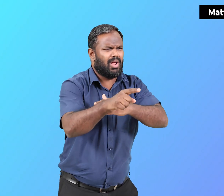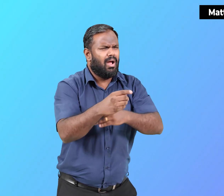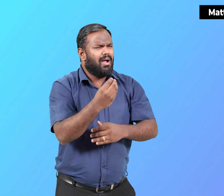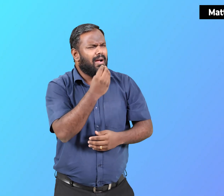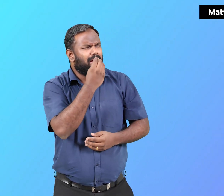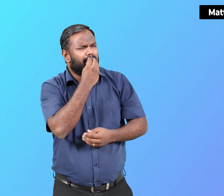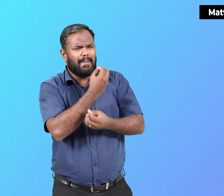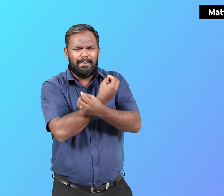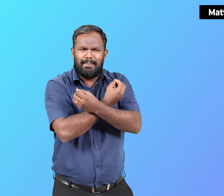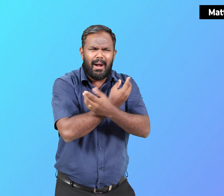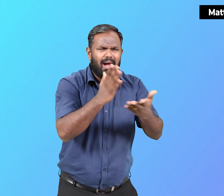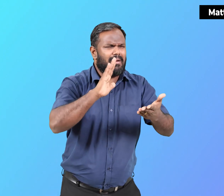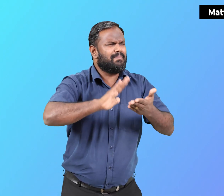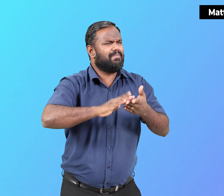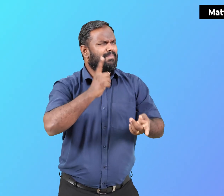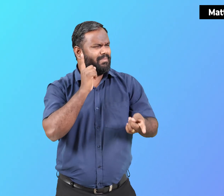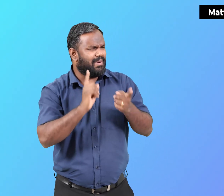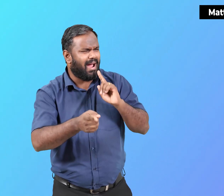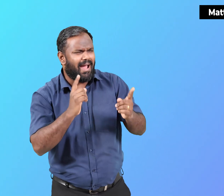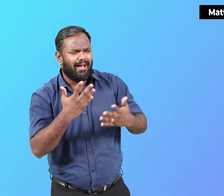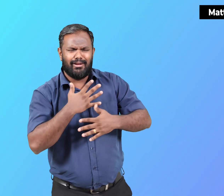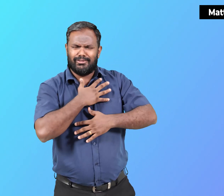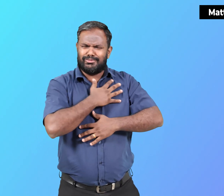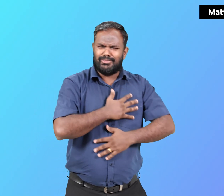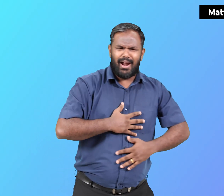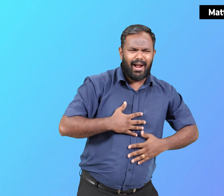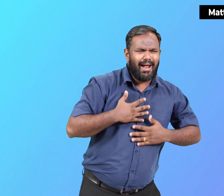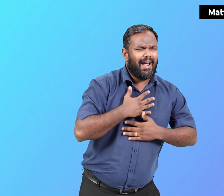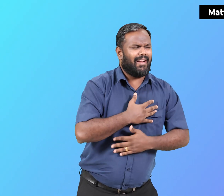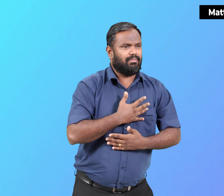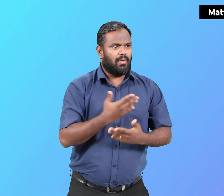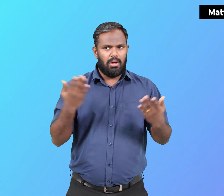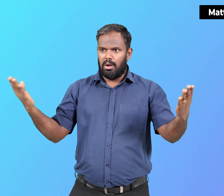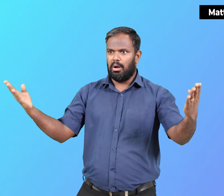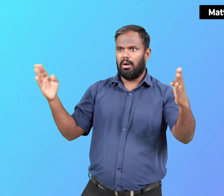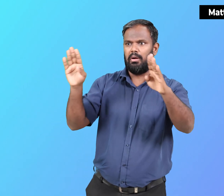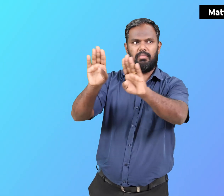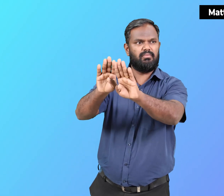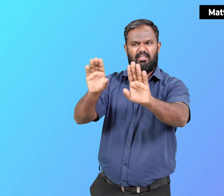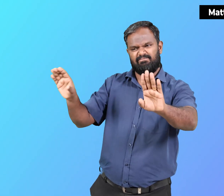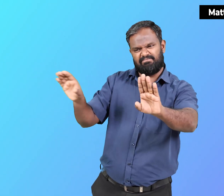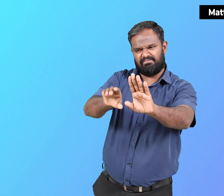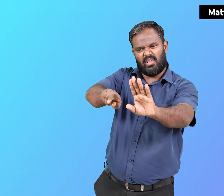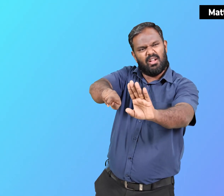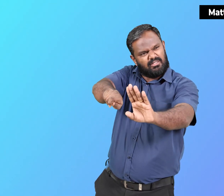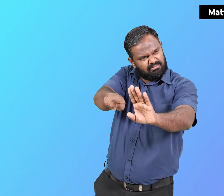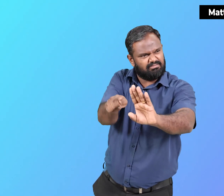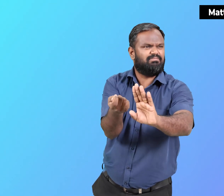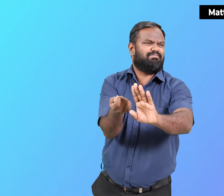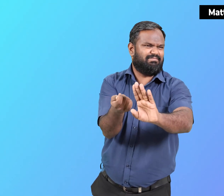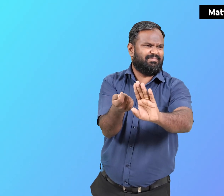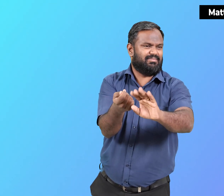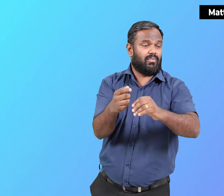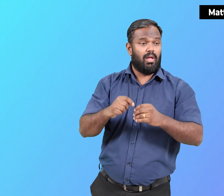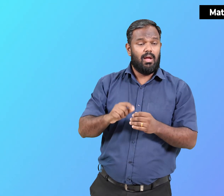The girls who were ready went in with the bridegroom to the wedding feast. Then the door was closed and locked.